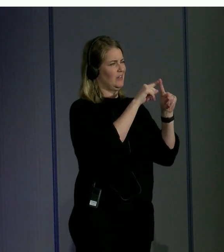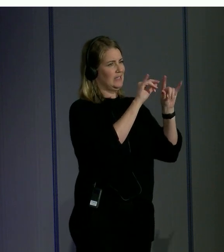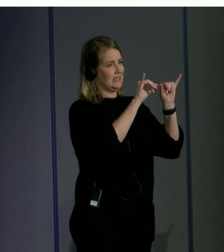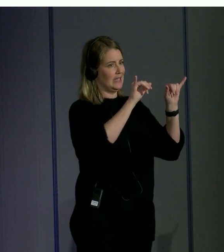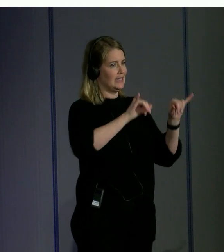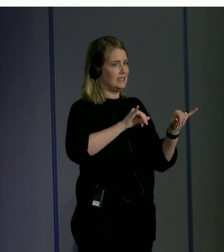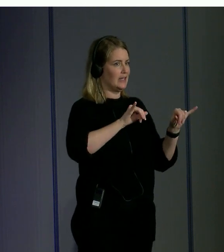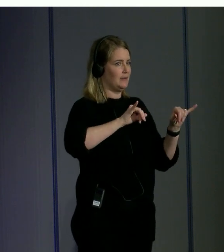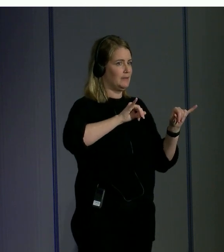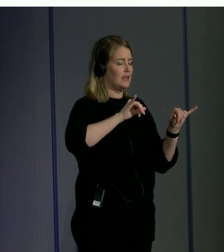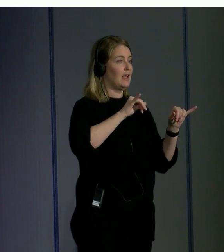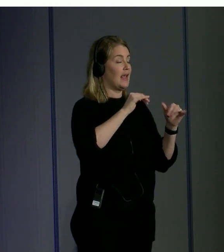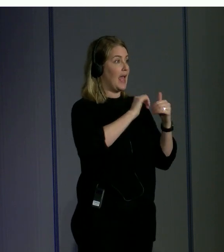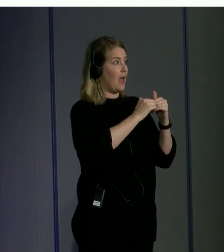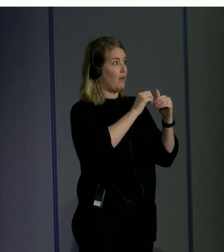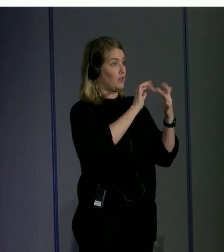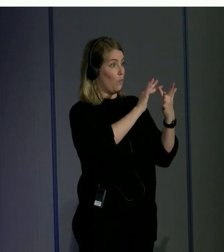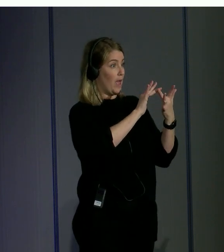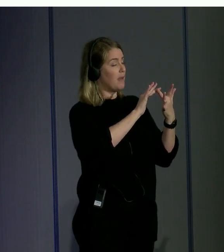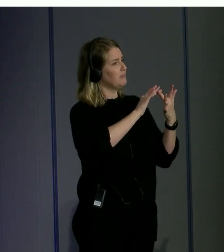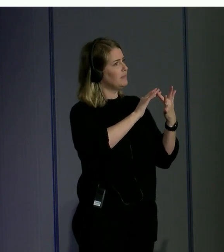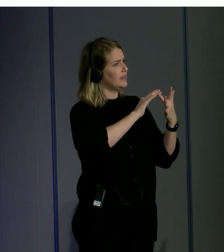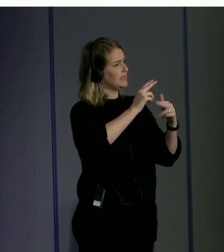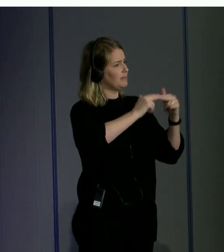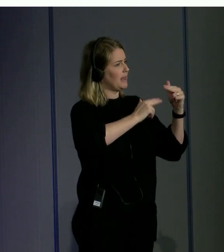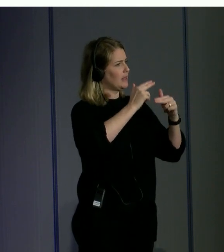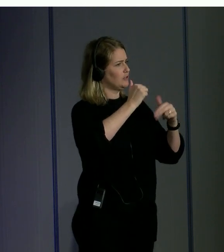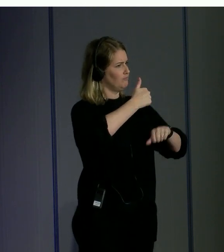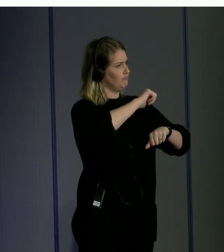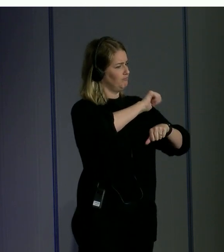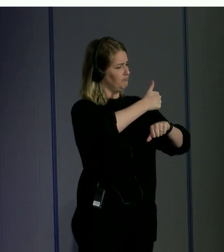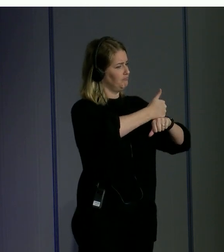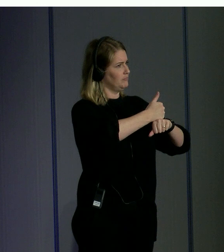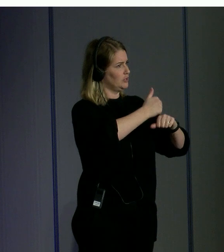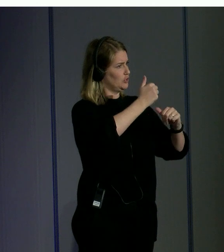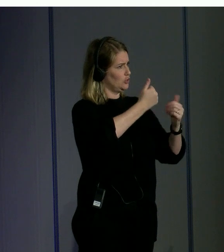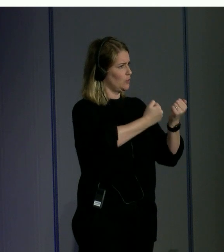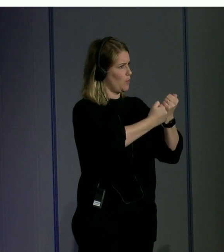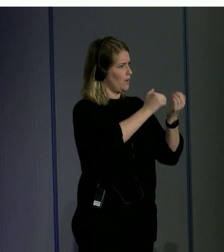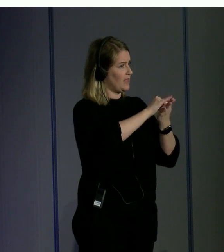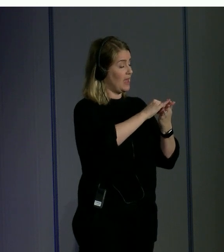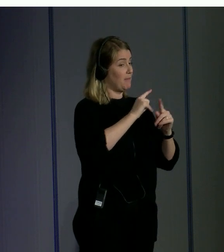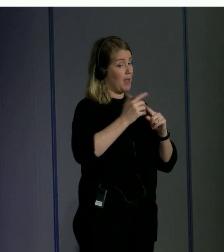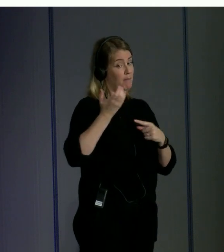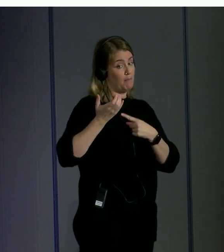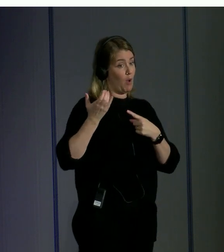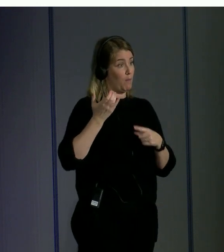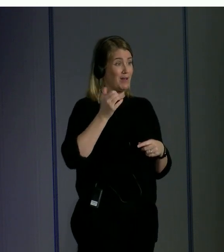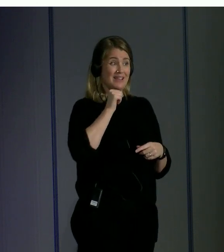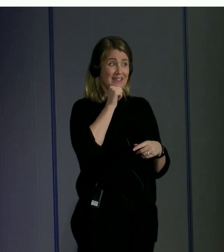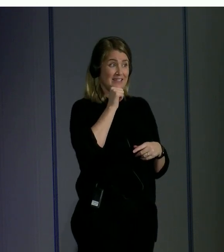And the web is built to support that. Mobile isn't.